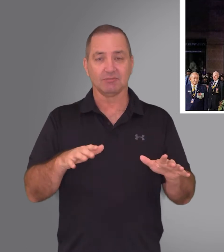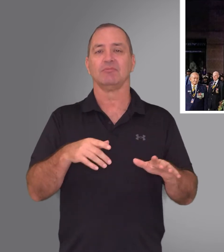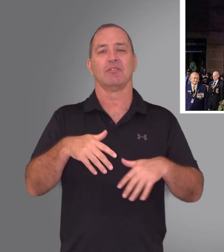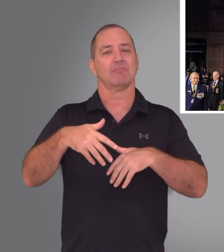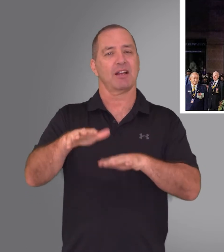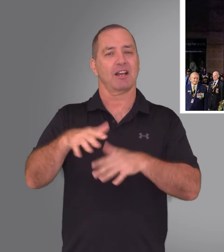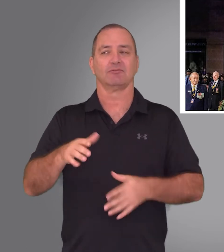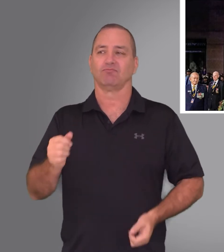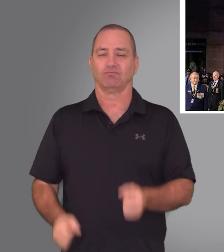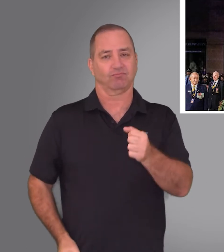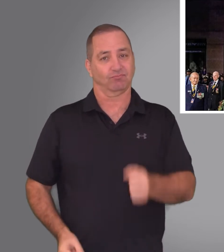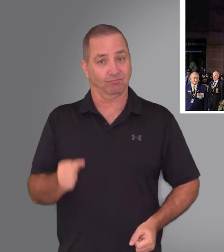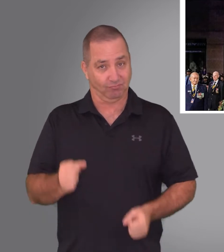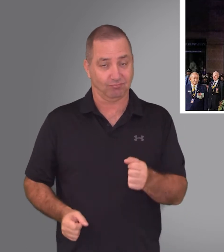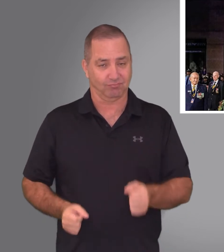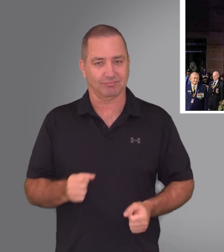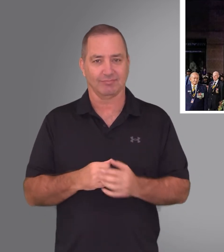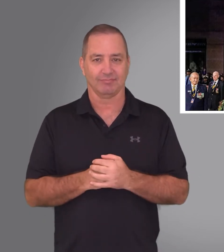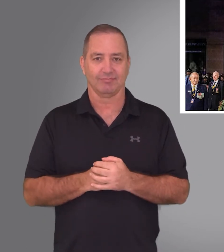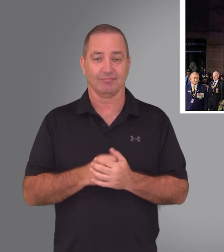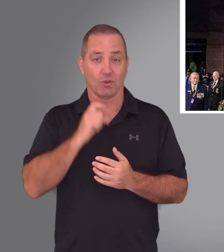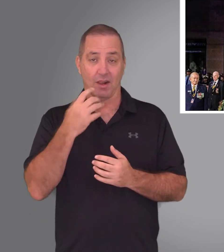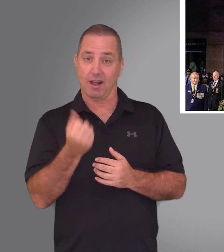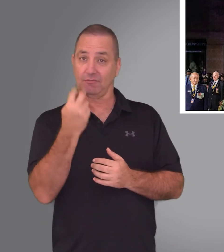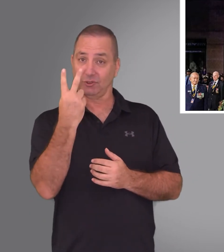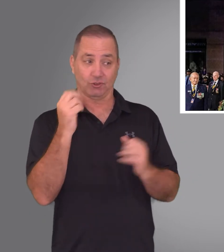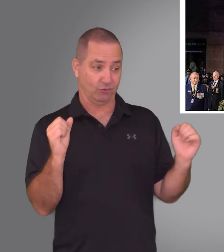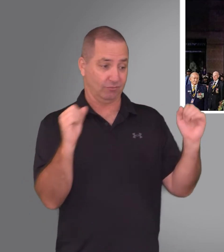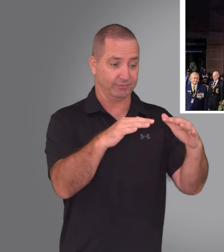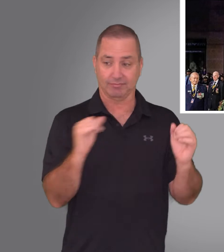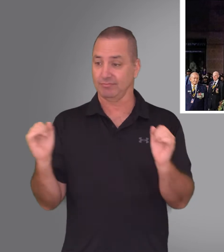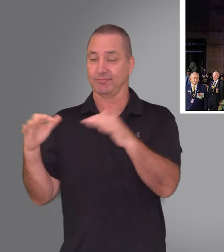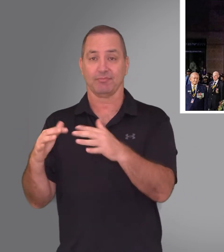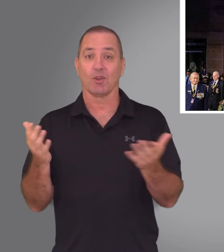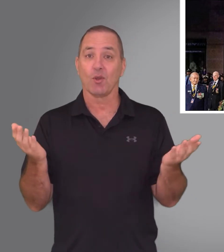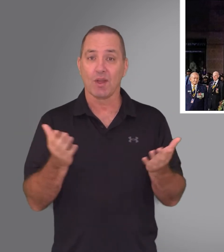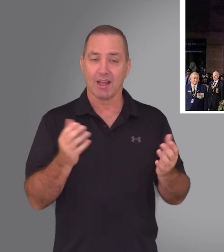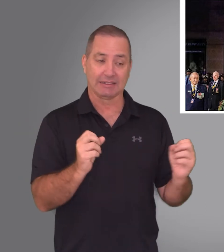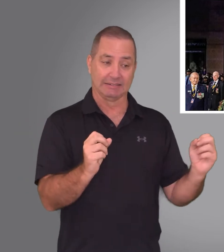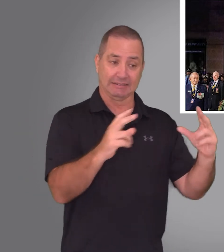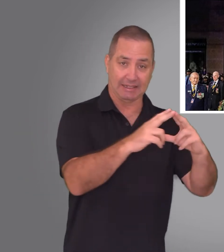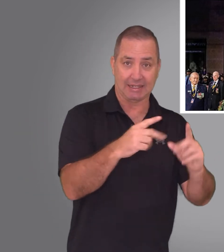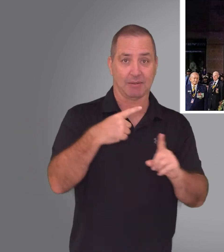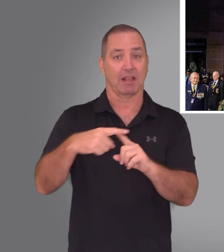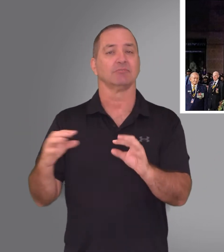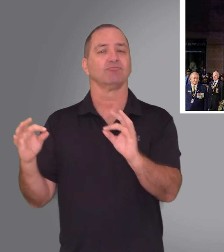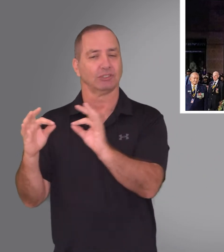And some people like to participate in the march after the Dawn Service. We will have two central gatherings, one in Sydney,